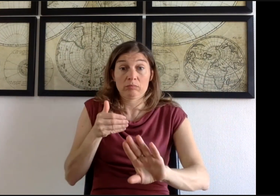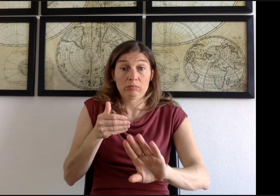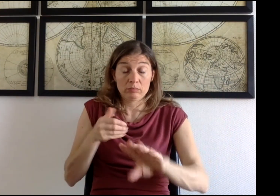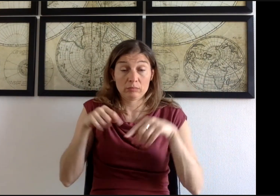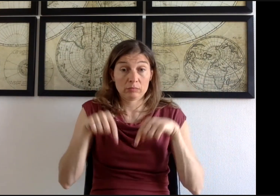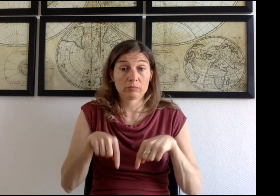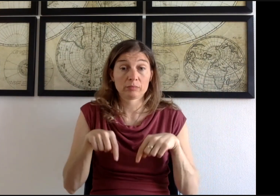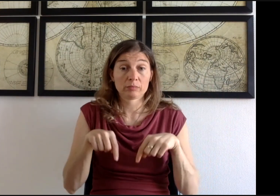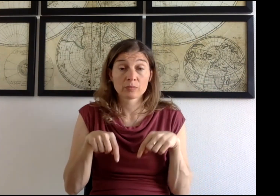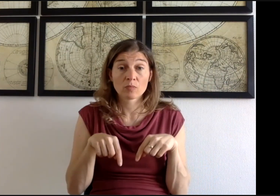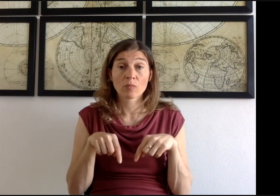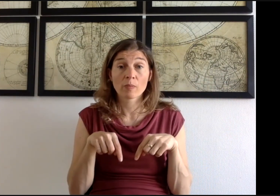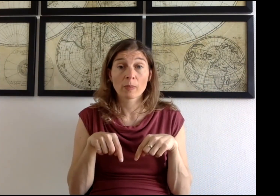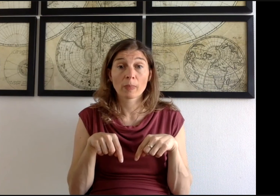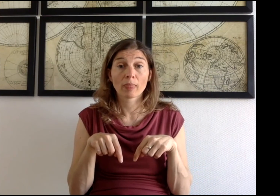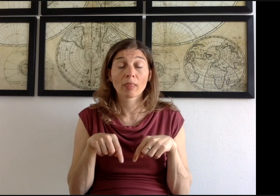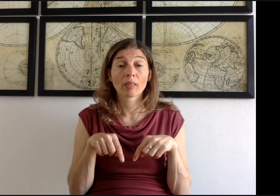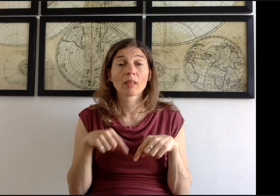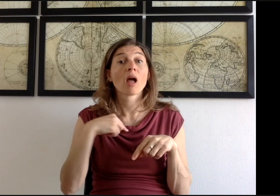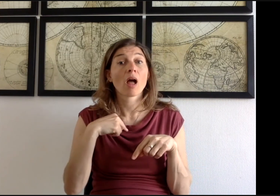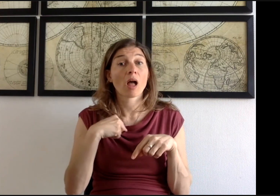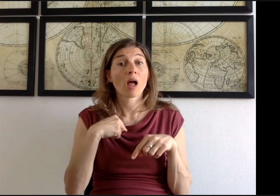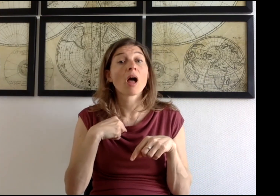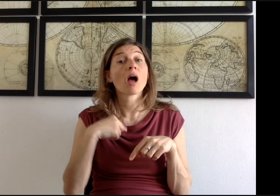I got information from the Kosovo government